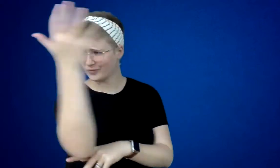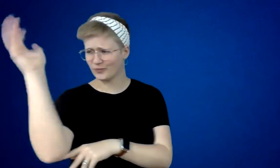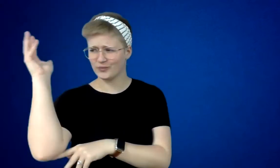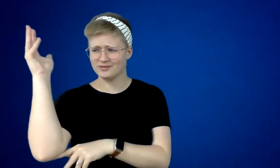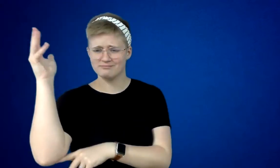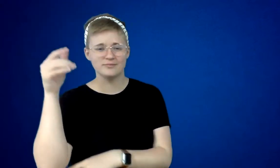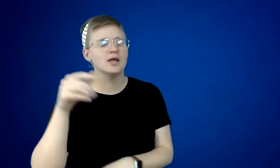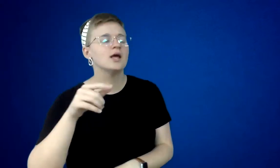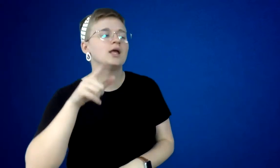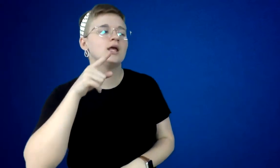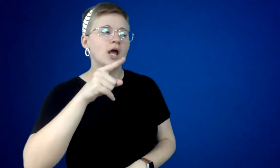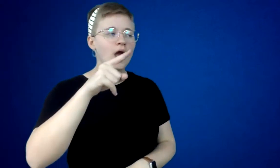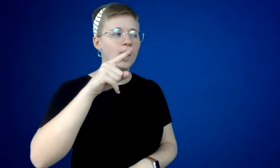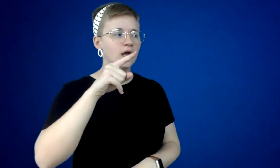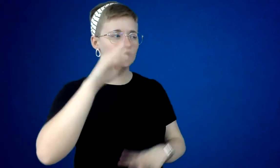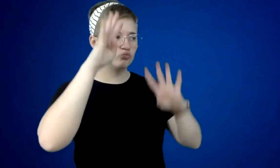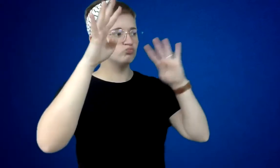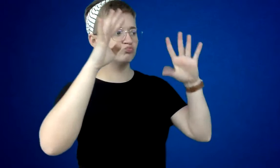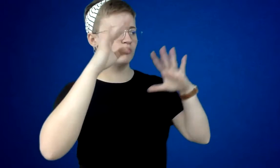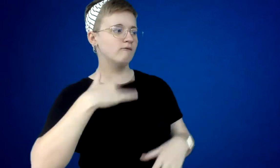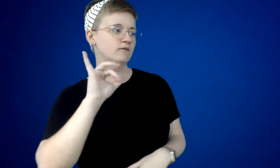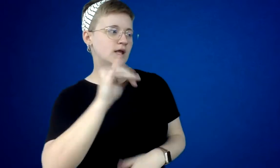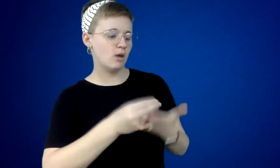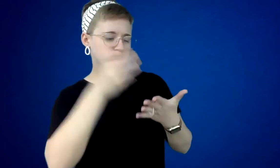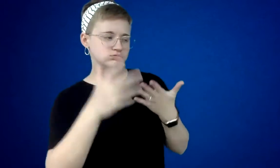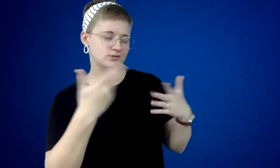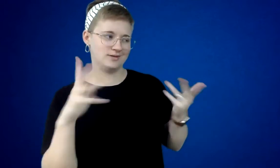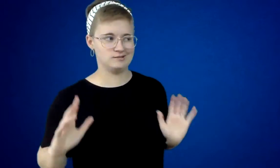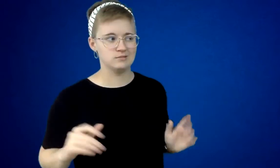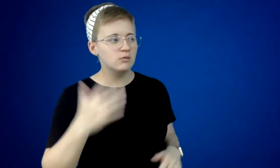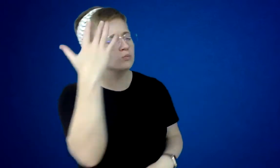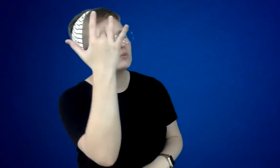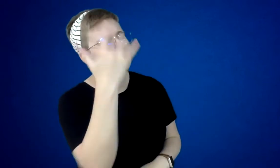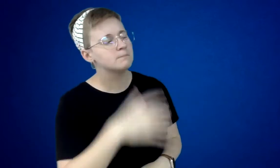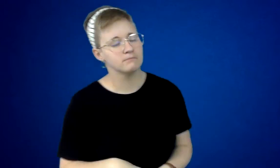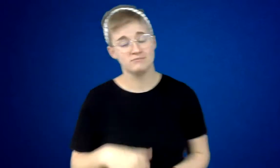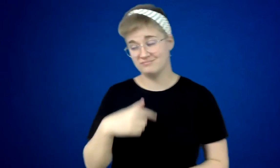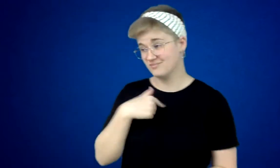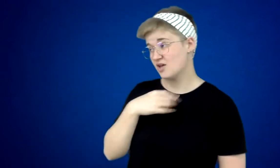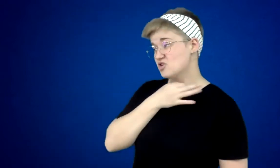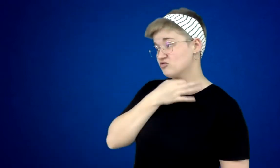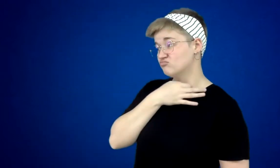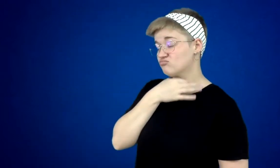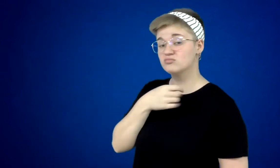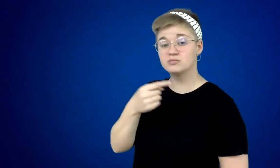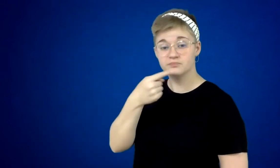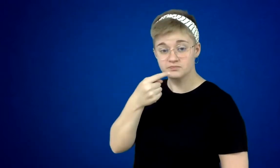likes to pretend he’s rich is all. Why?” “I was just wondering,” said Rob. He was